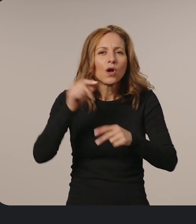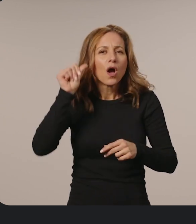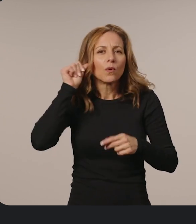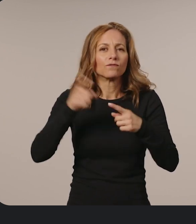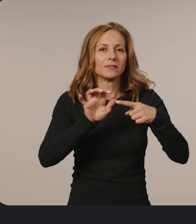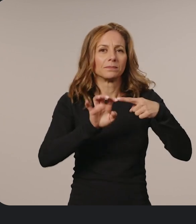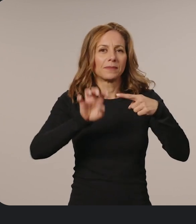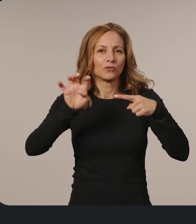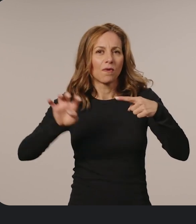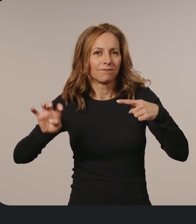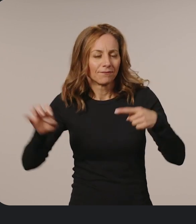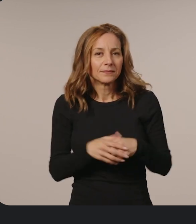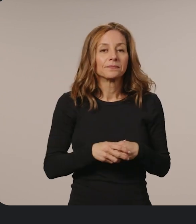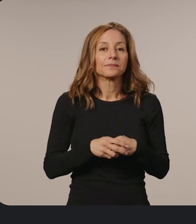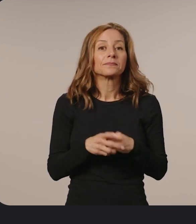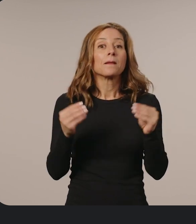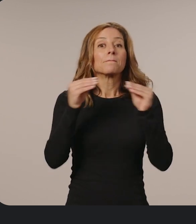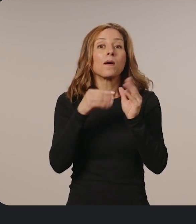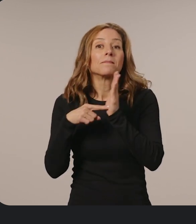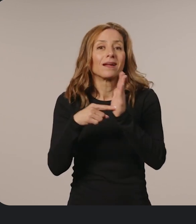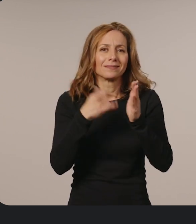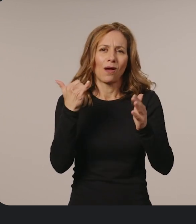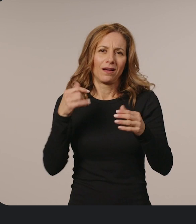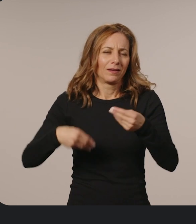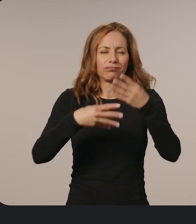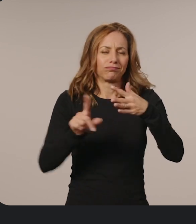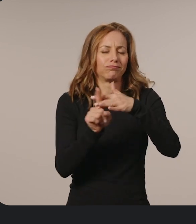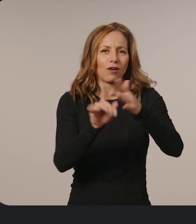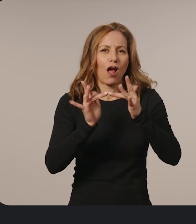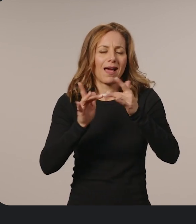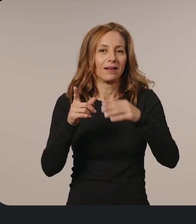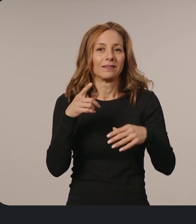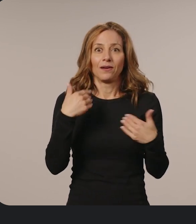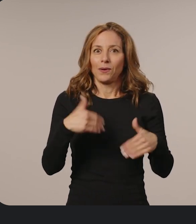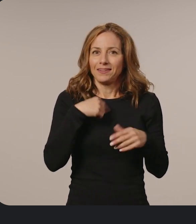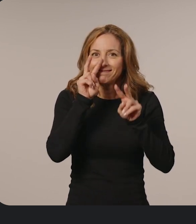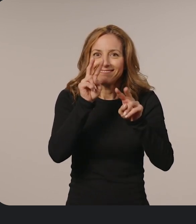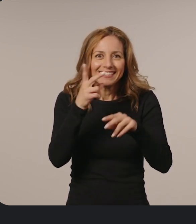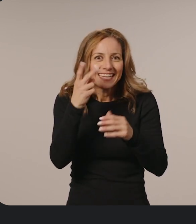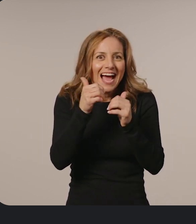that demonstrates how to synthesize audio from a spectrograph. More models are coming online all the time.